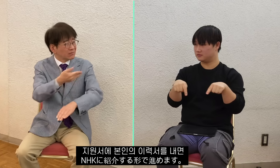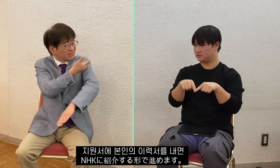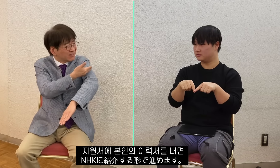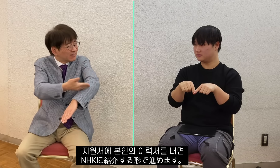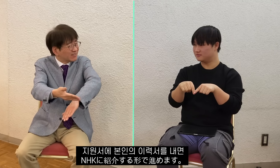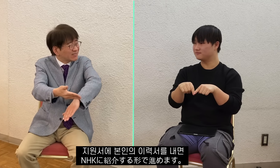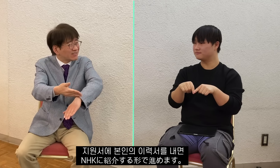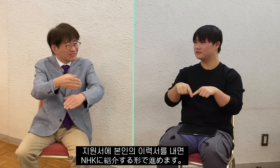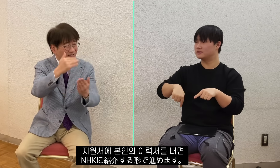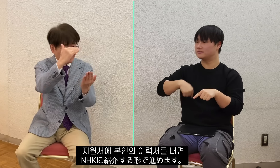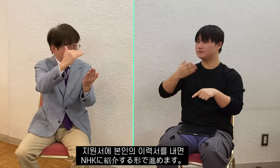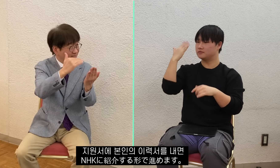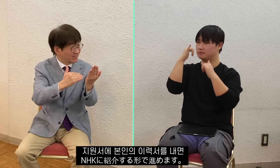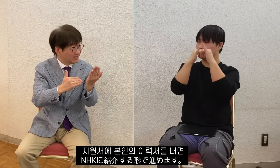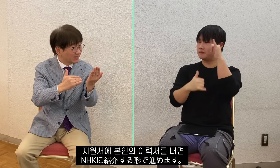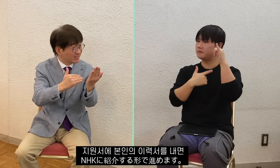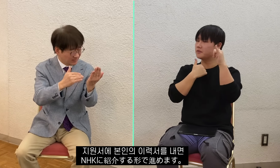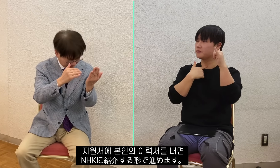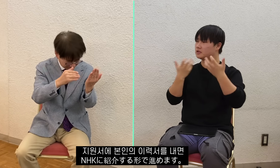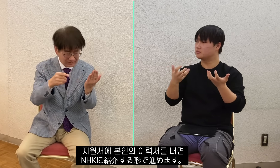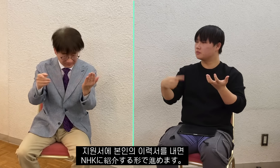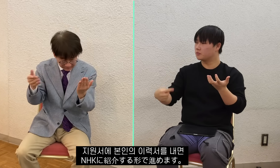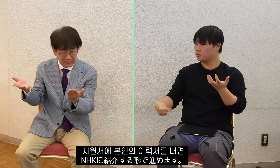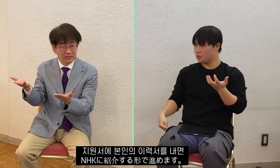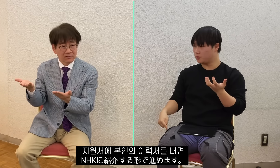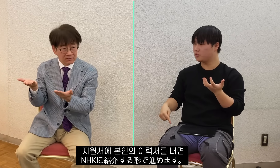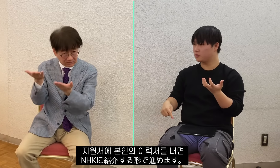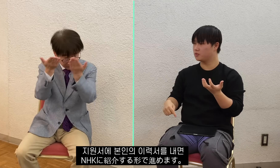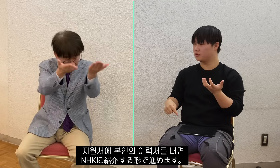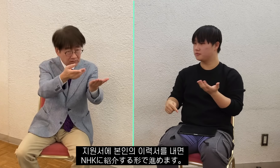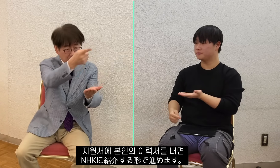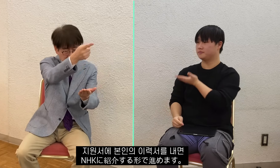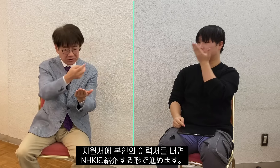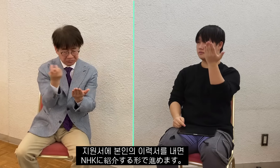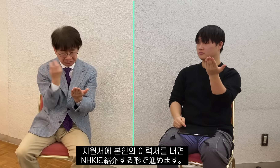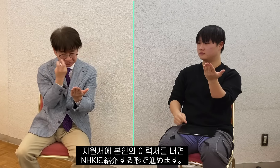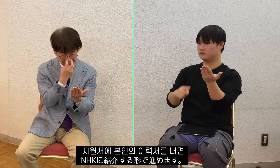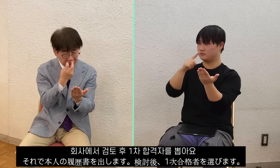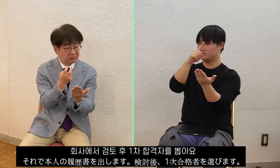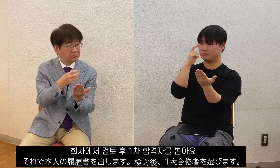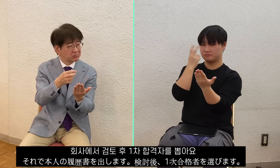If you submit your resume on the application form,